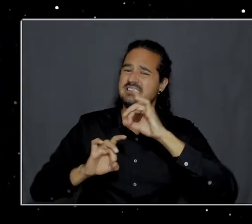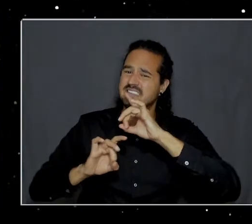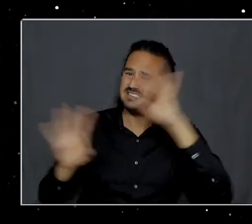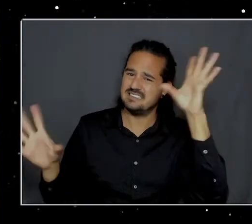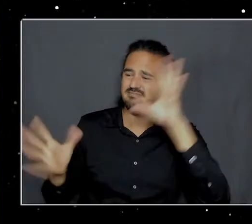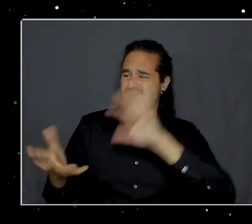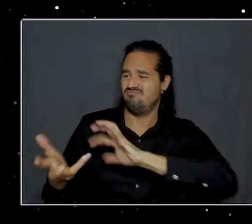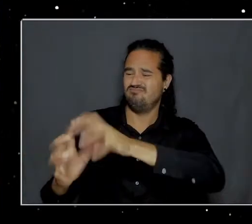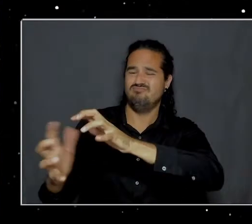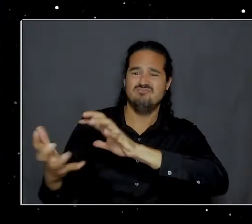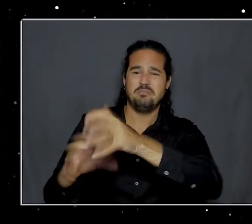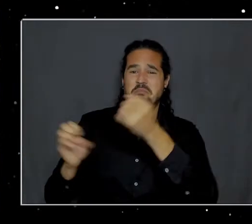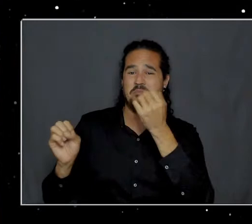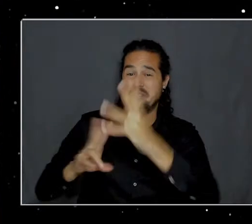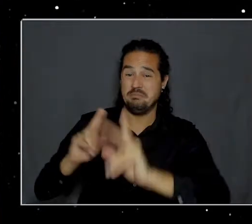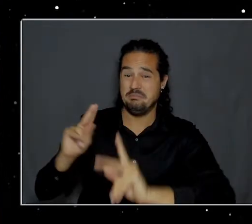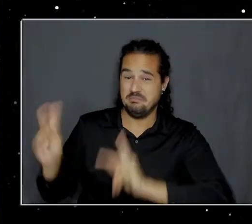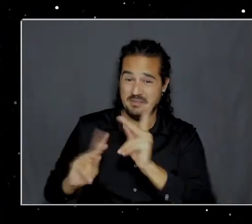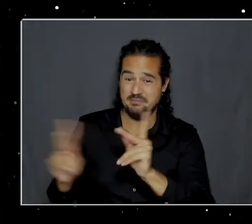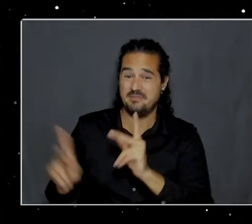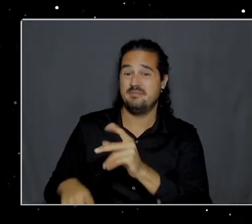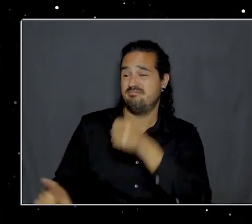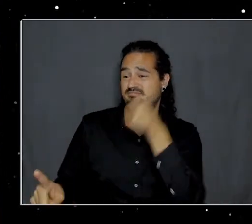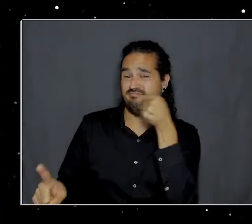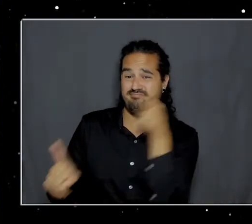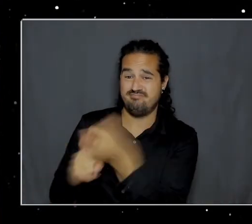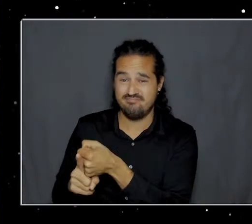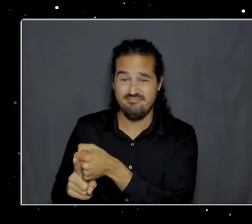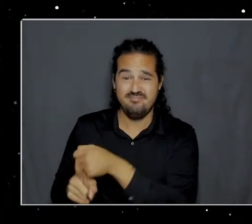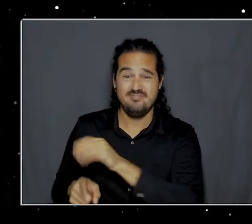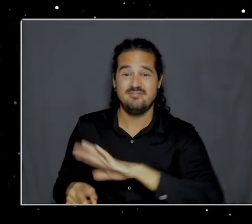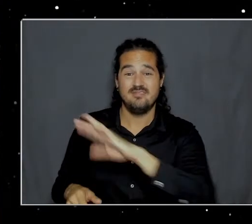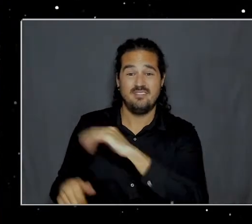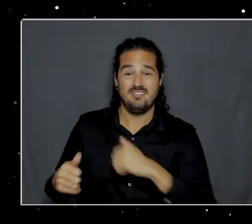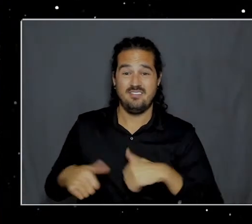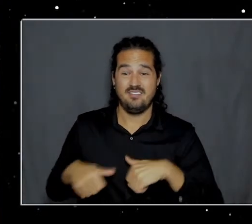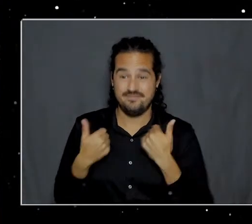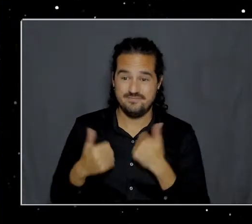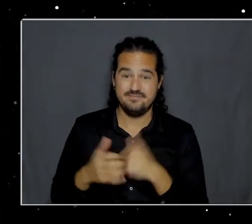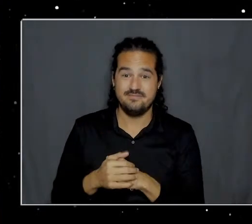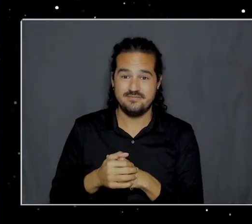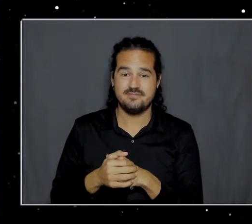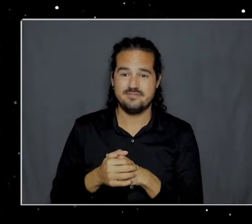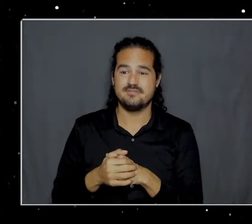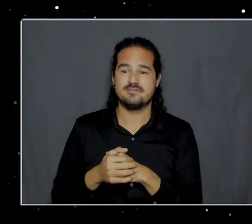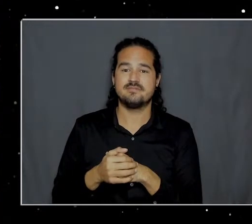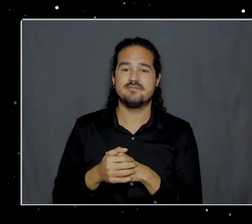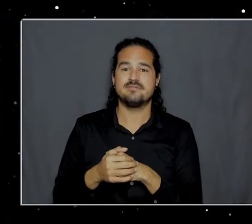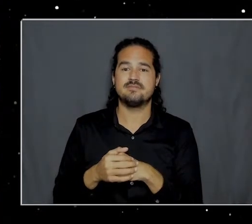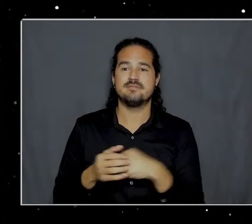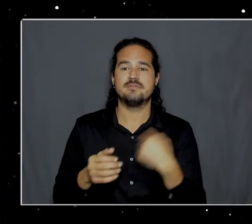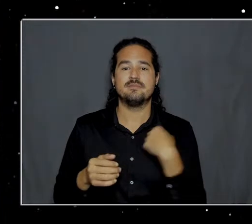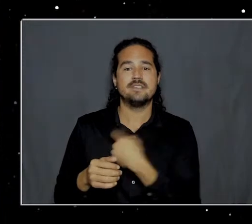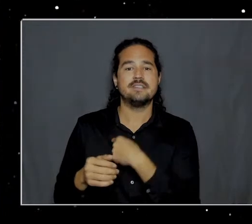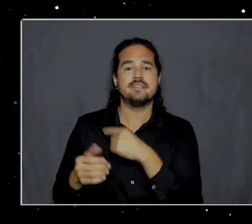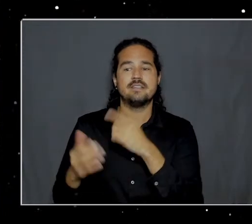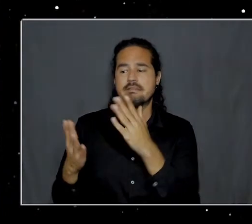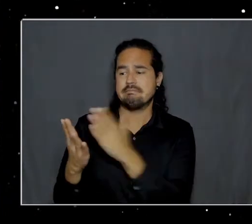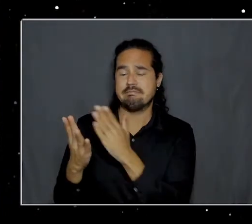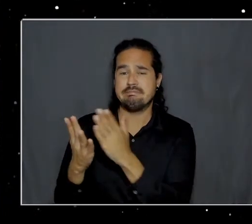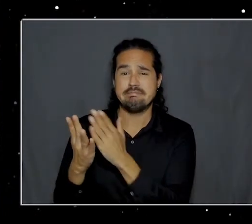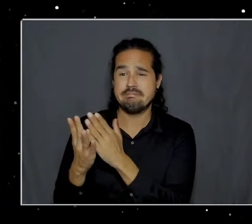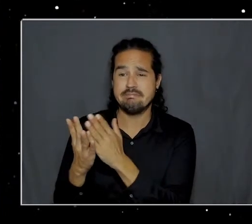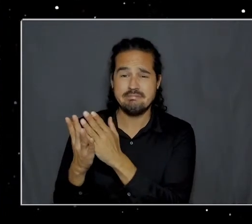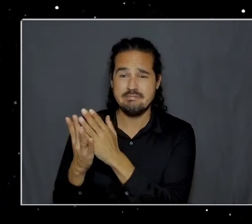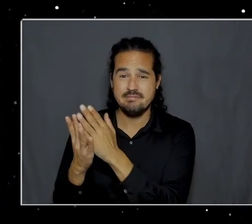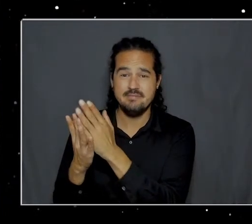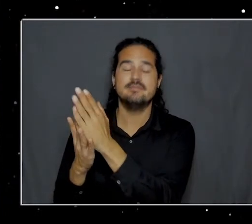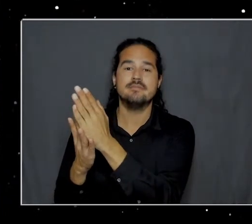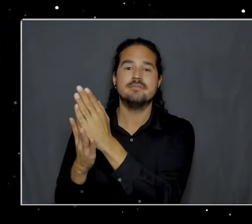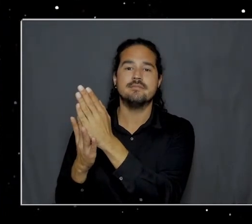DEVASTATING TO MANY PEOPLE, AND